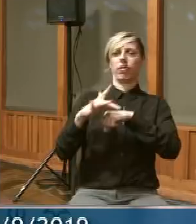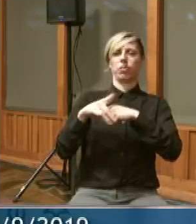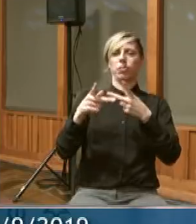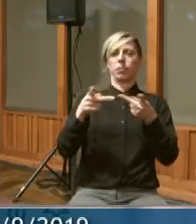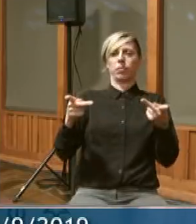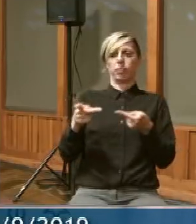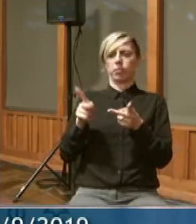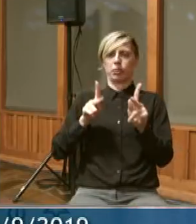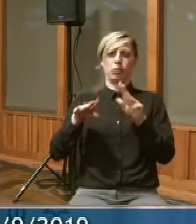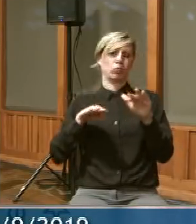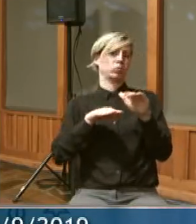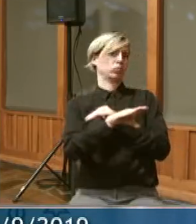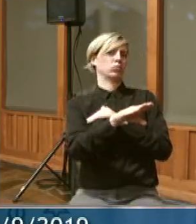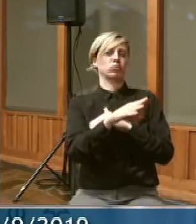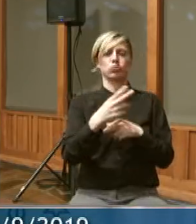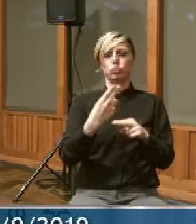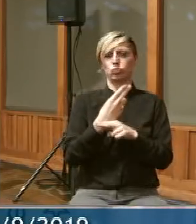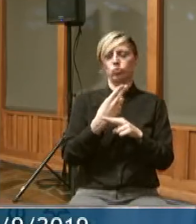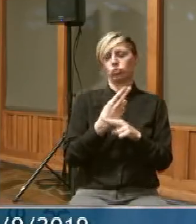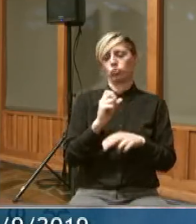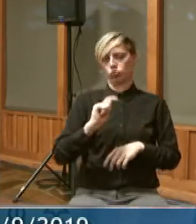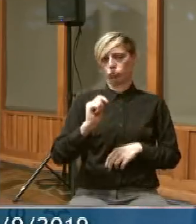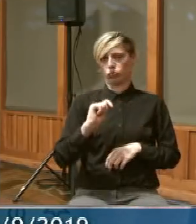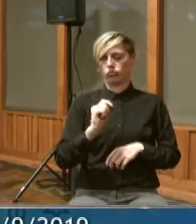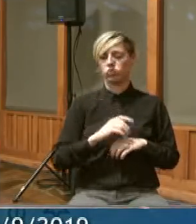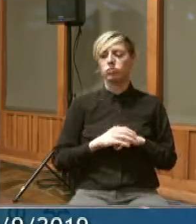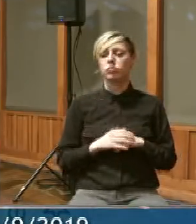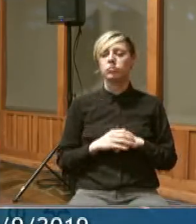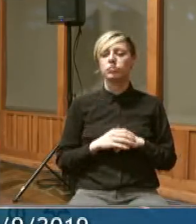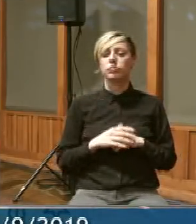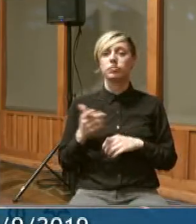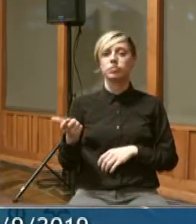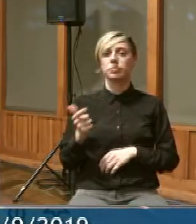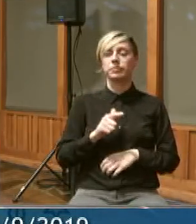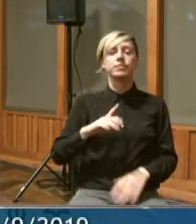MAYOR'S PILOT PROGRAM IN THIS REGARD FOR PORTLAND'S